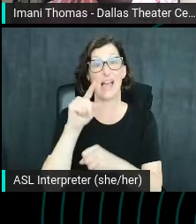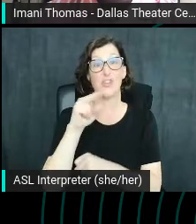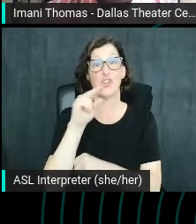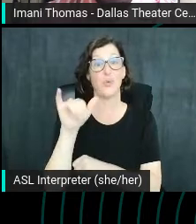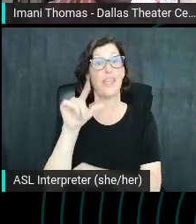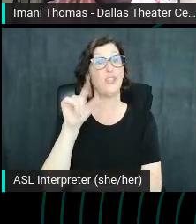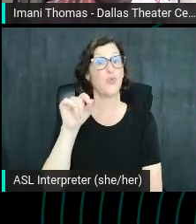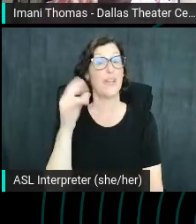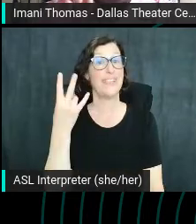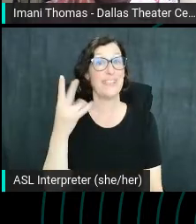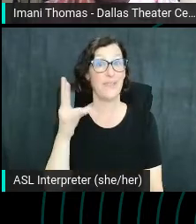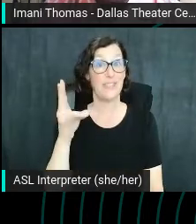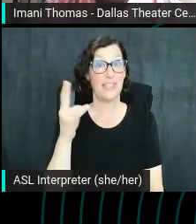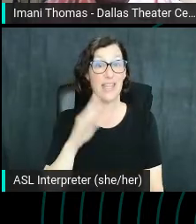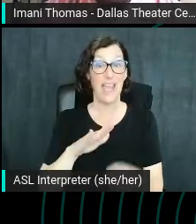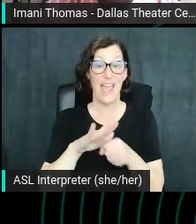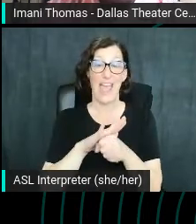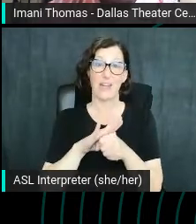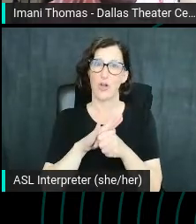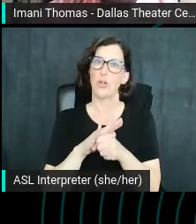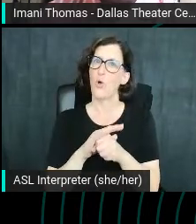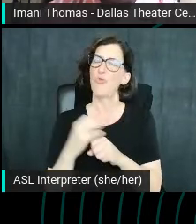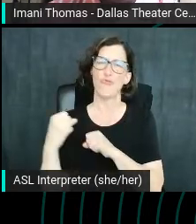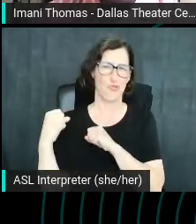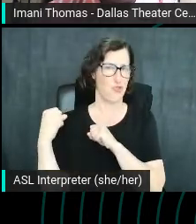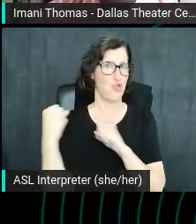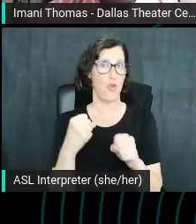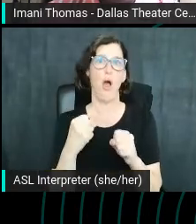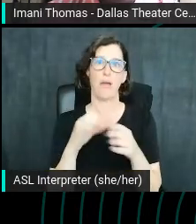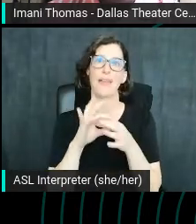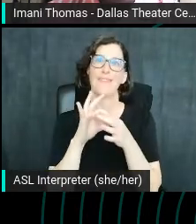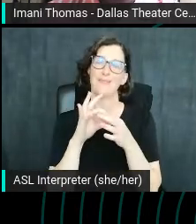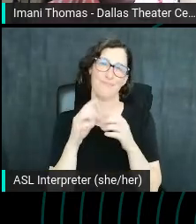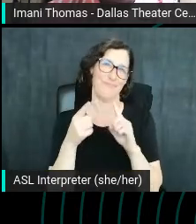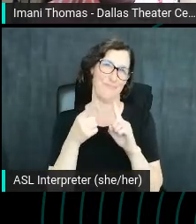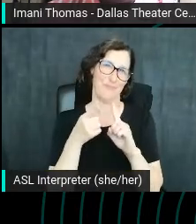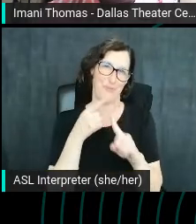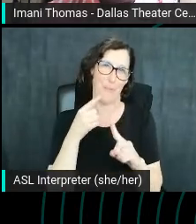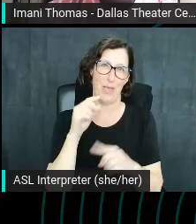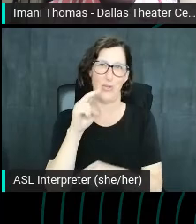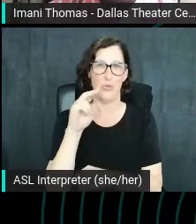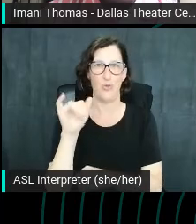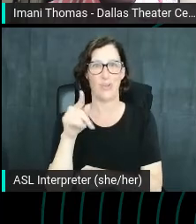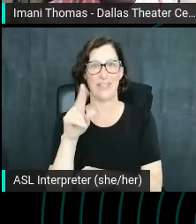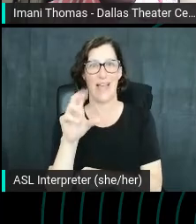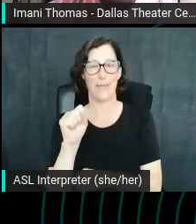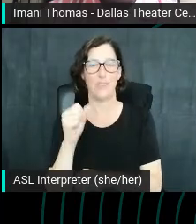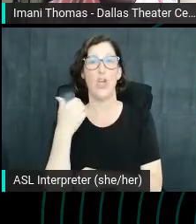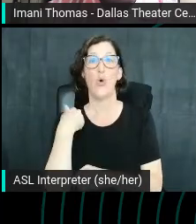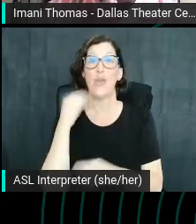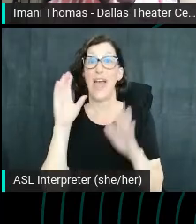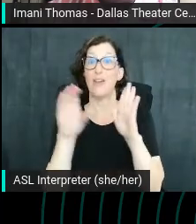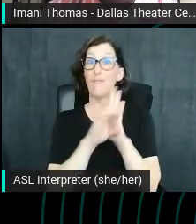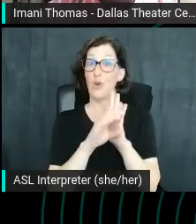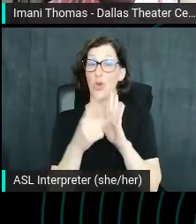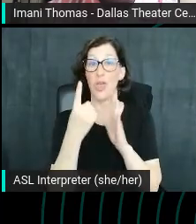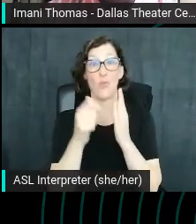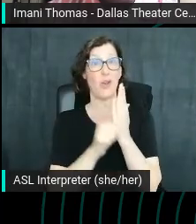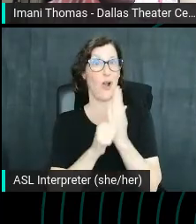and are a local powerhouse according to The New York Times. Having a photo featured in one of their articles is definitely my biggest claim to fame.